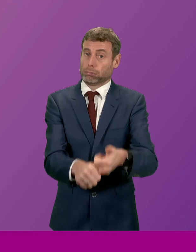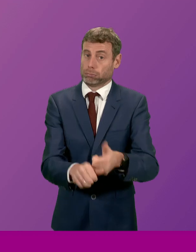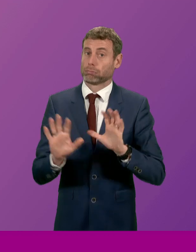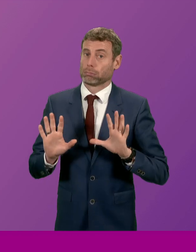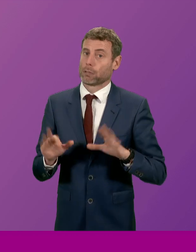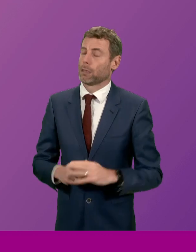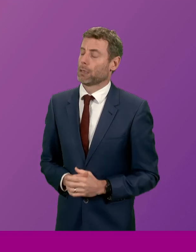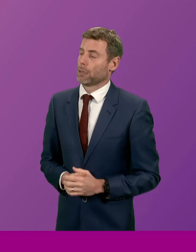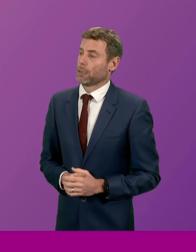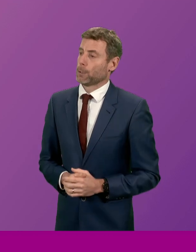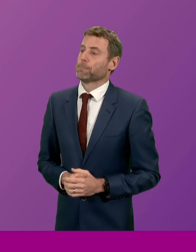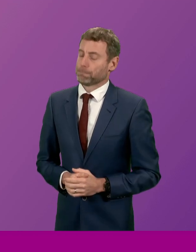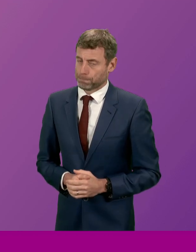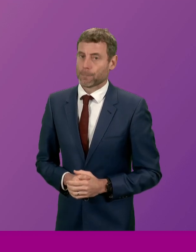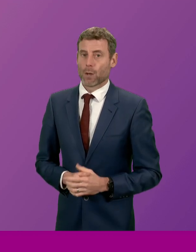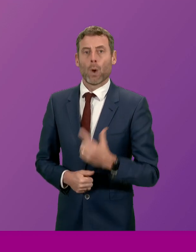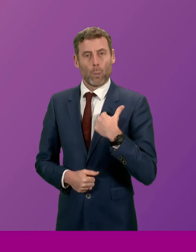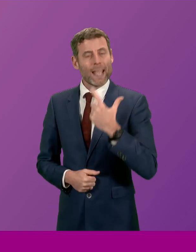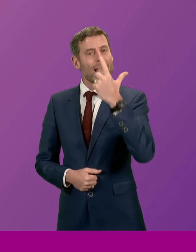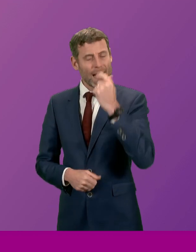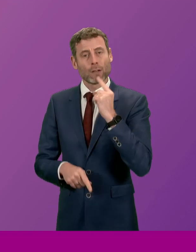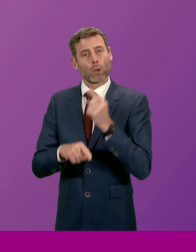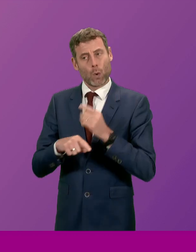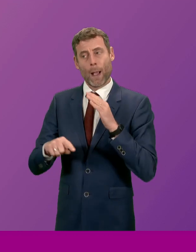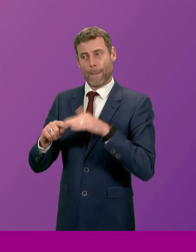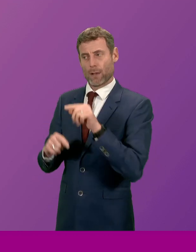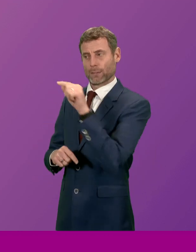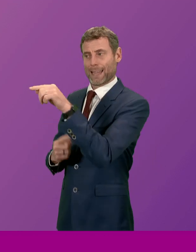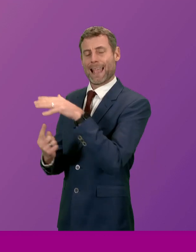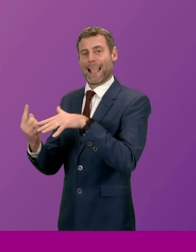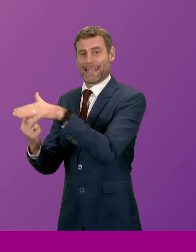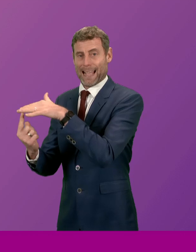We can, indeed, talk about the generalities of this case, despite the First Minister’s selective